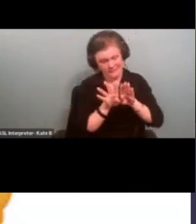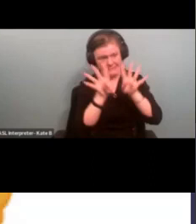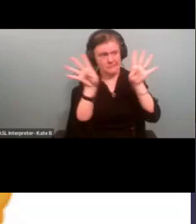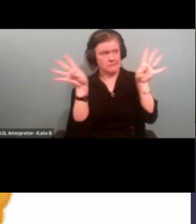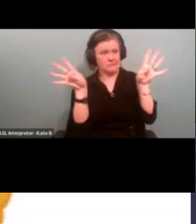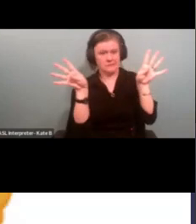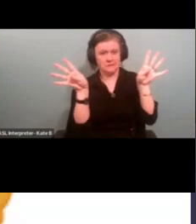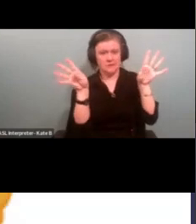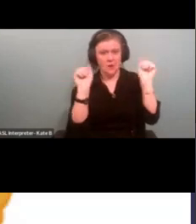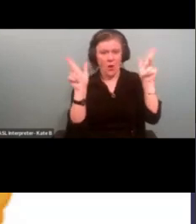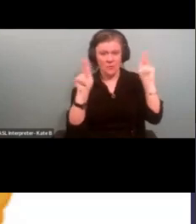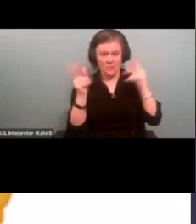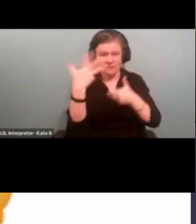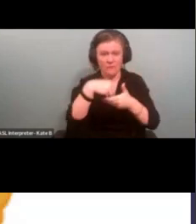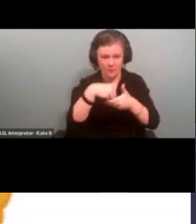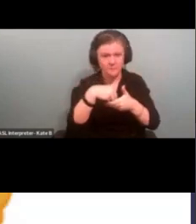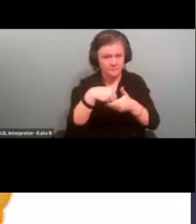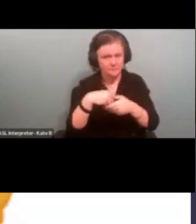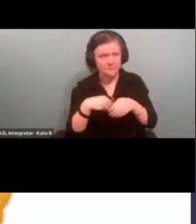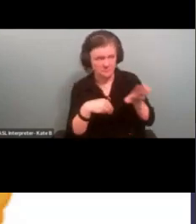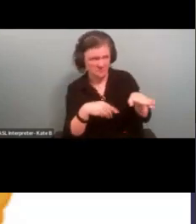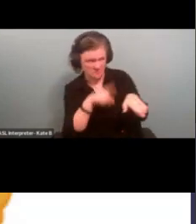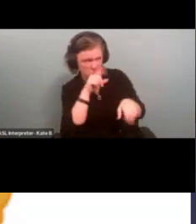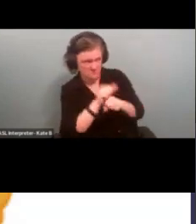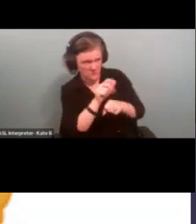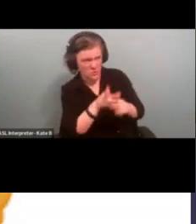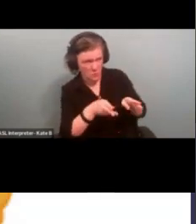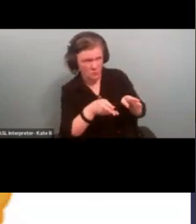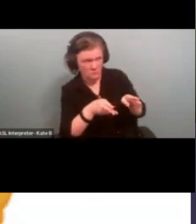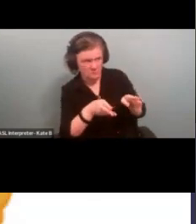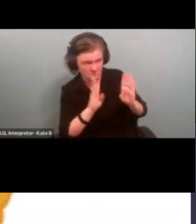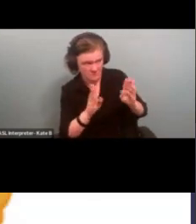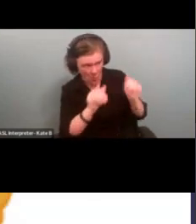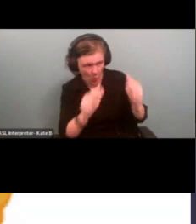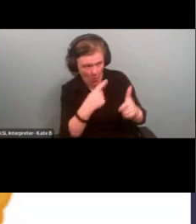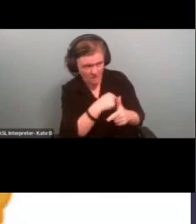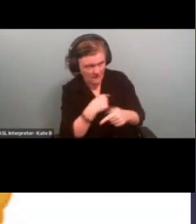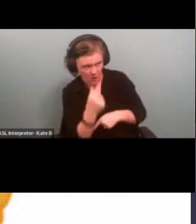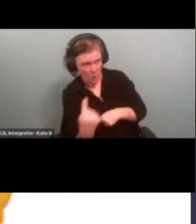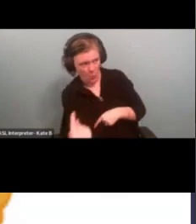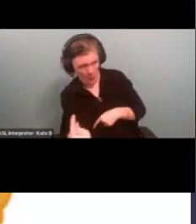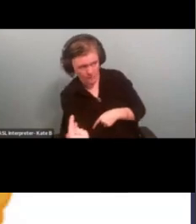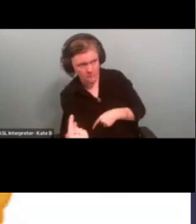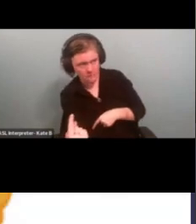of those branches, they want to know that all of that is going to be attended to, and that